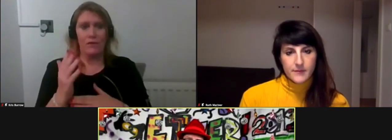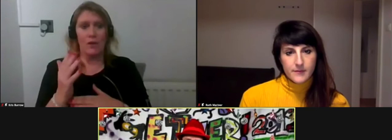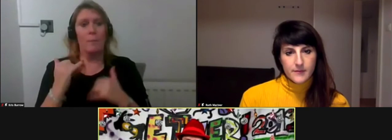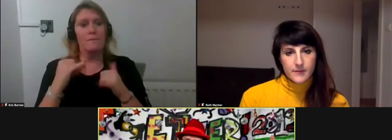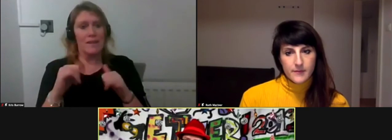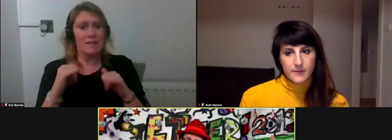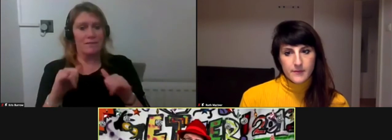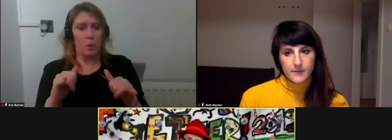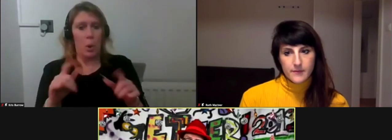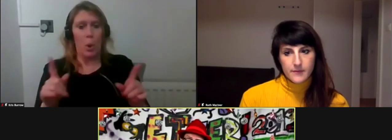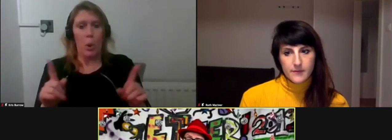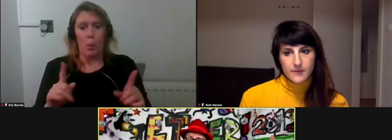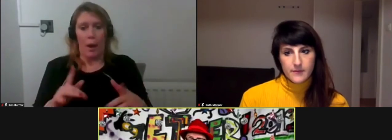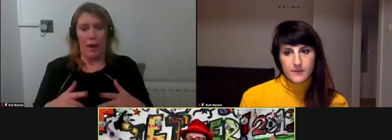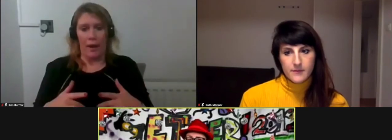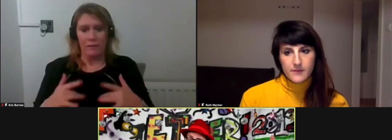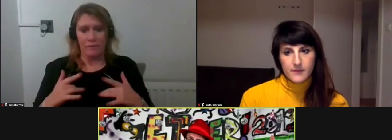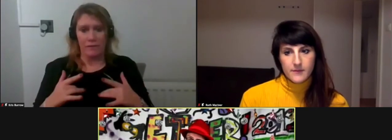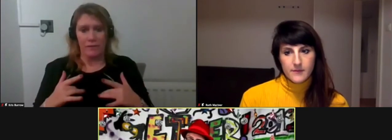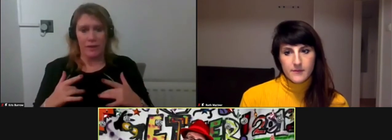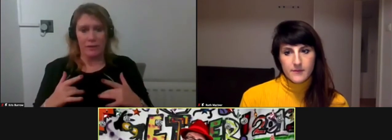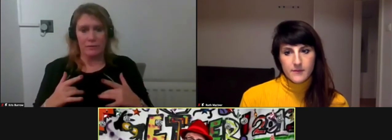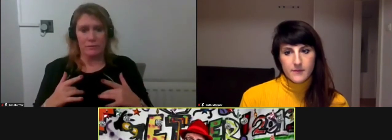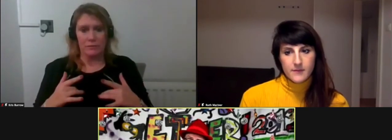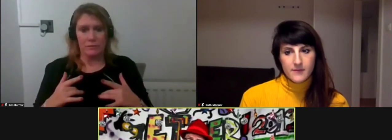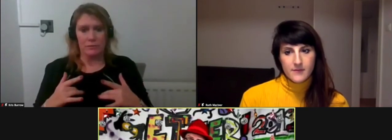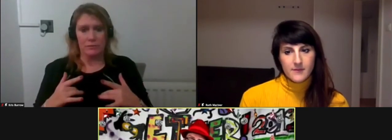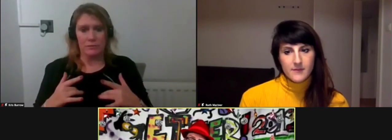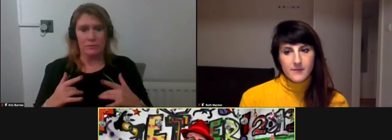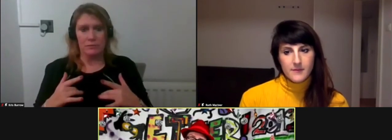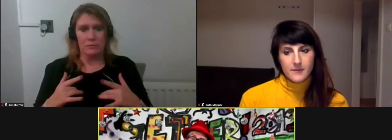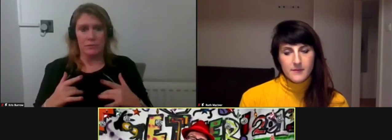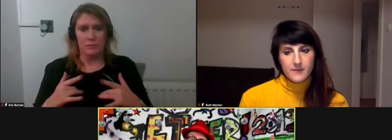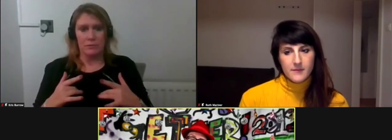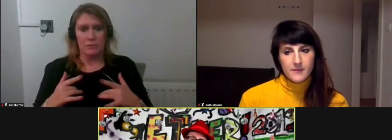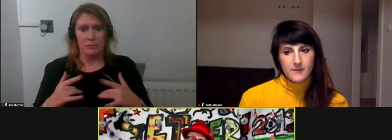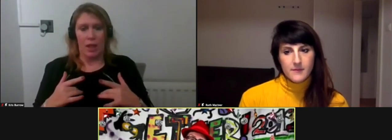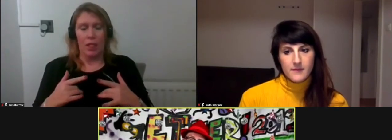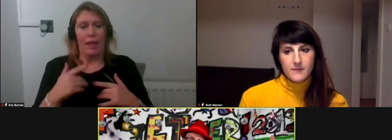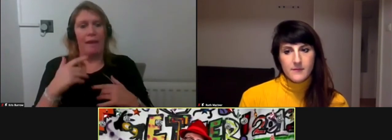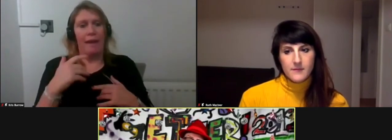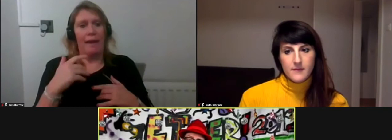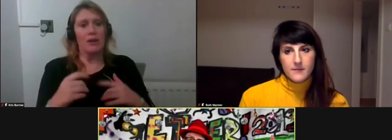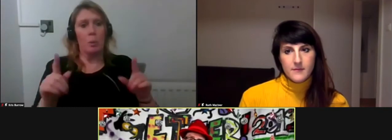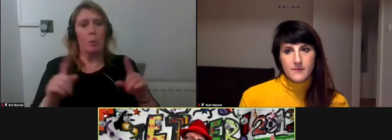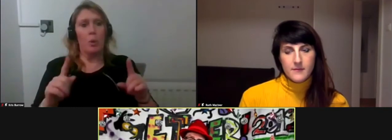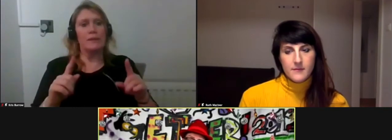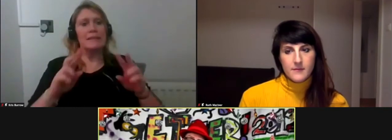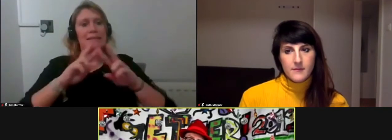for anyone who couldn't see it, there is animated text, so the script is in an